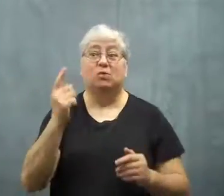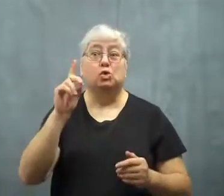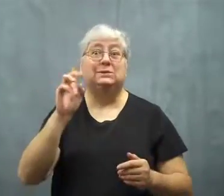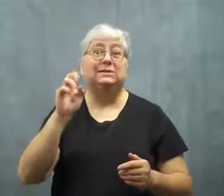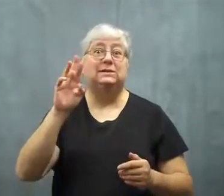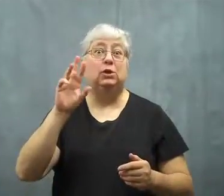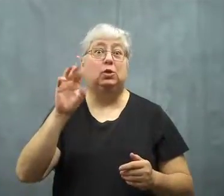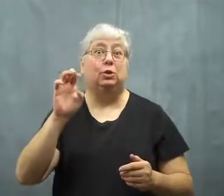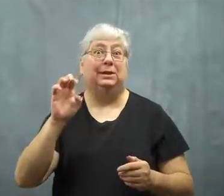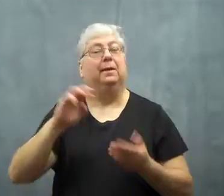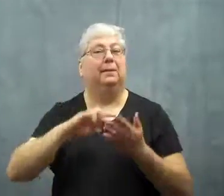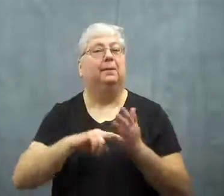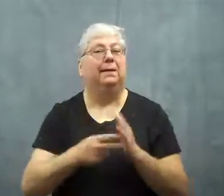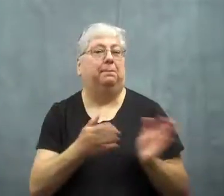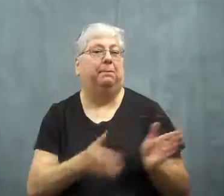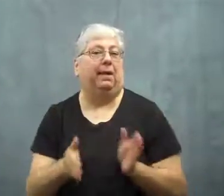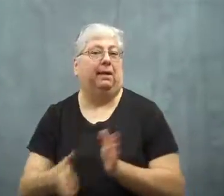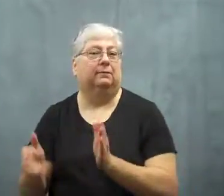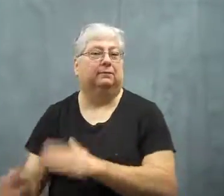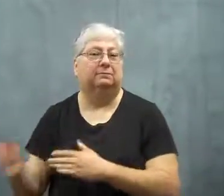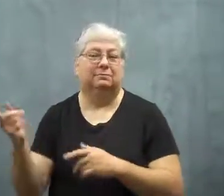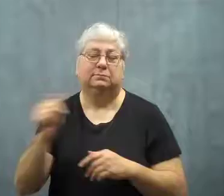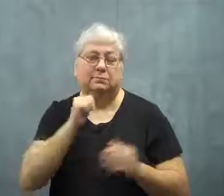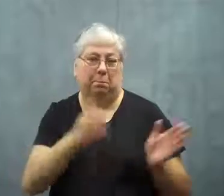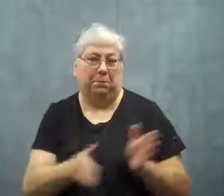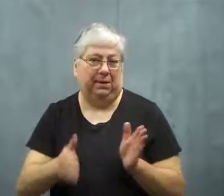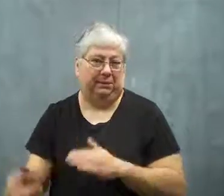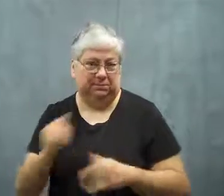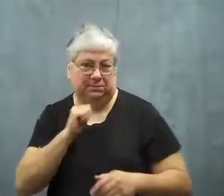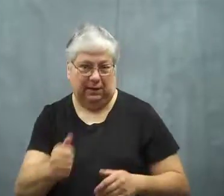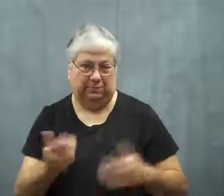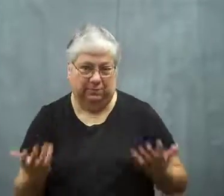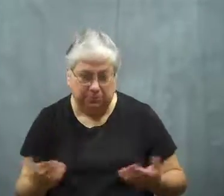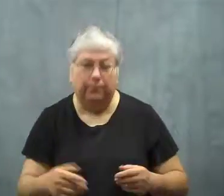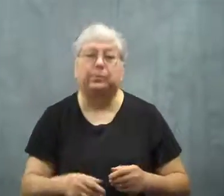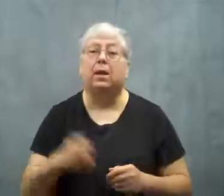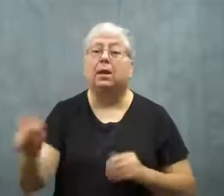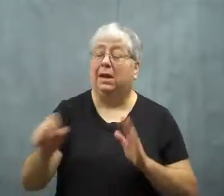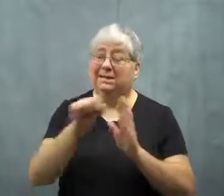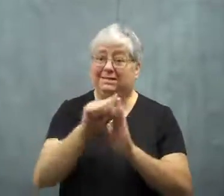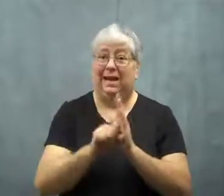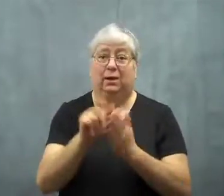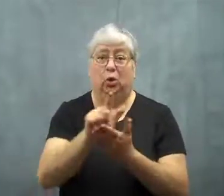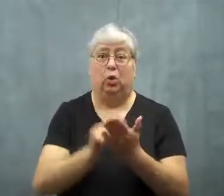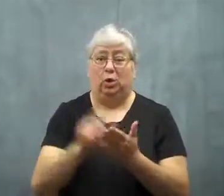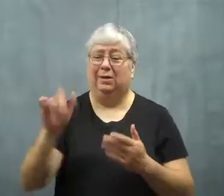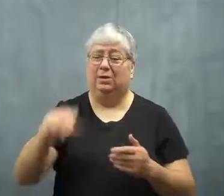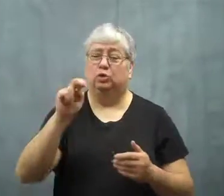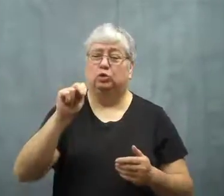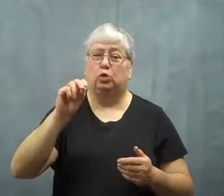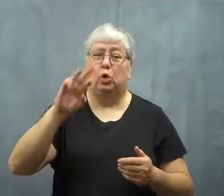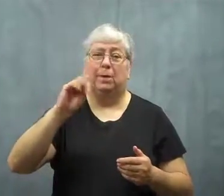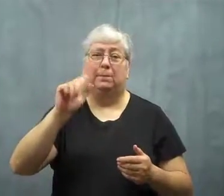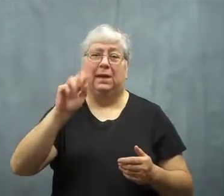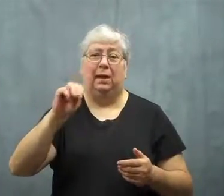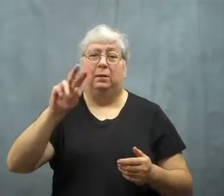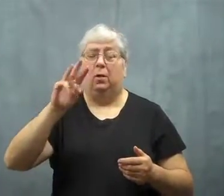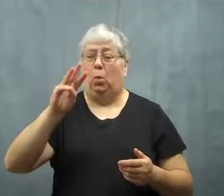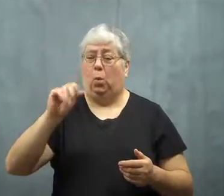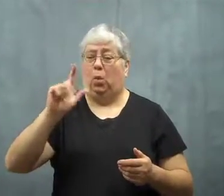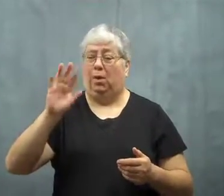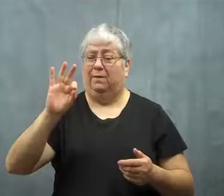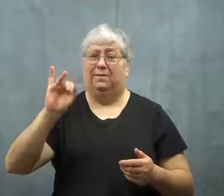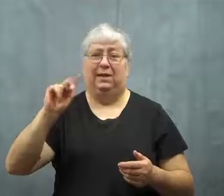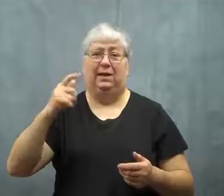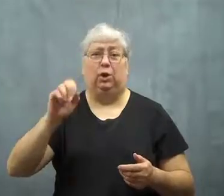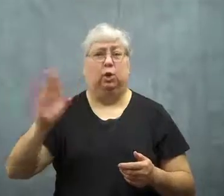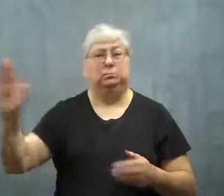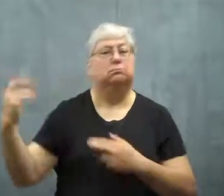1st degree means it was premeditated.